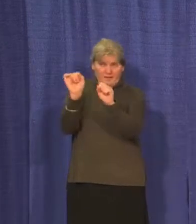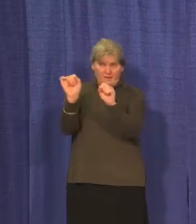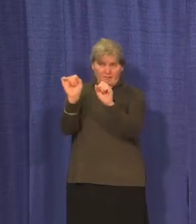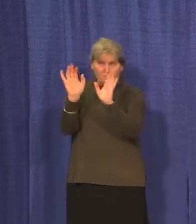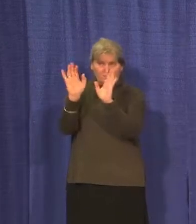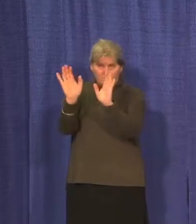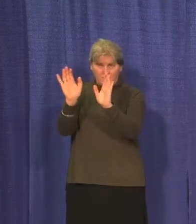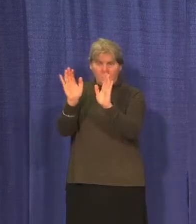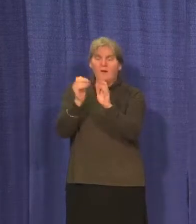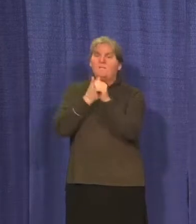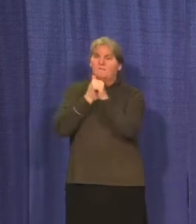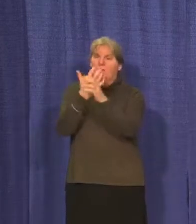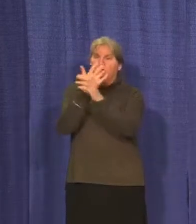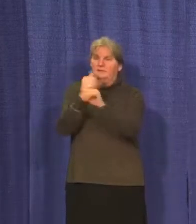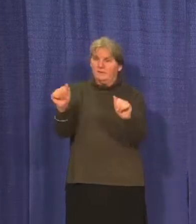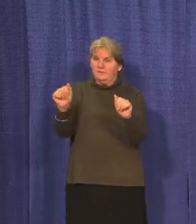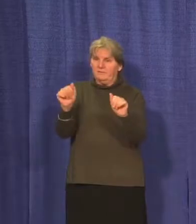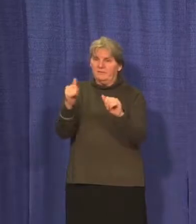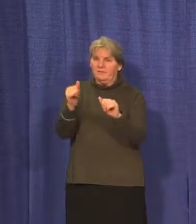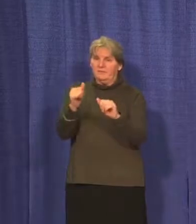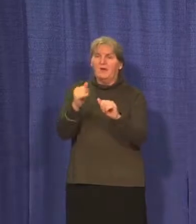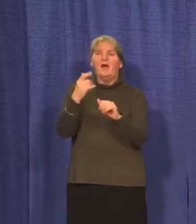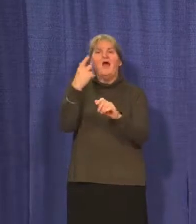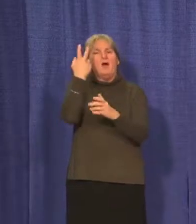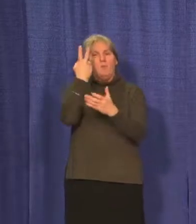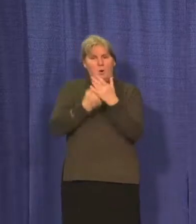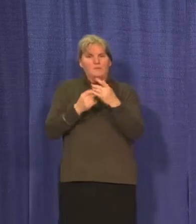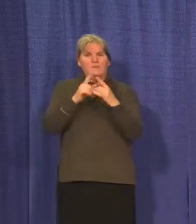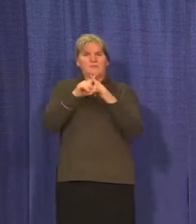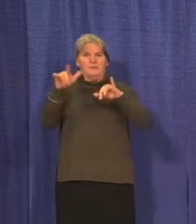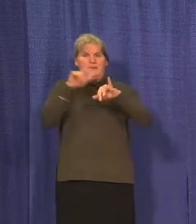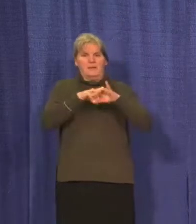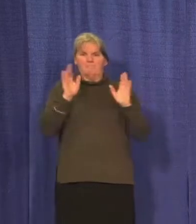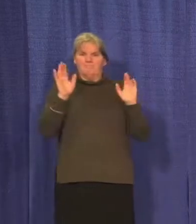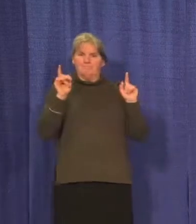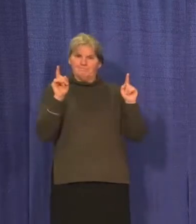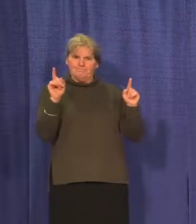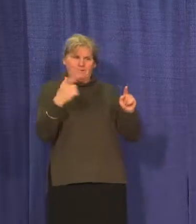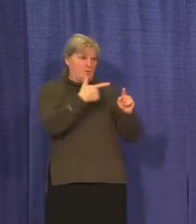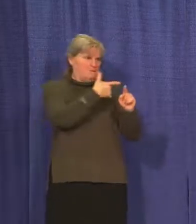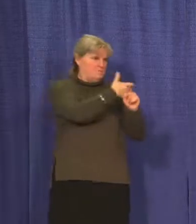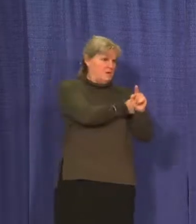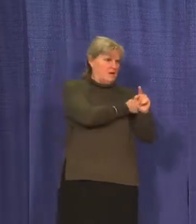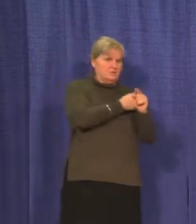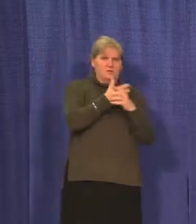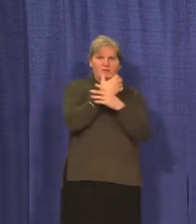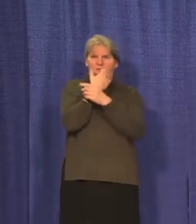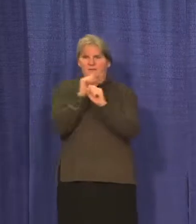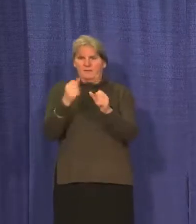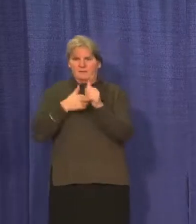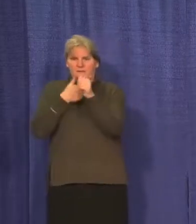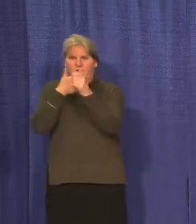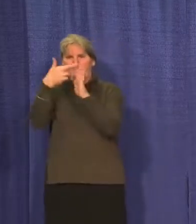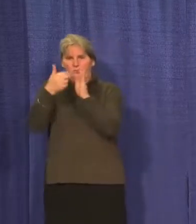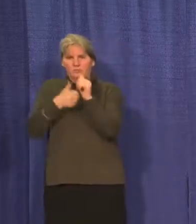I think it is, you know, we can't really have one without the other. We all want the vaccine.